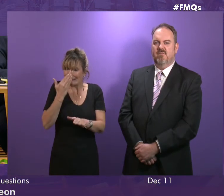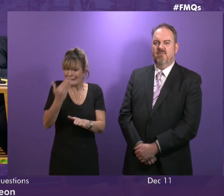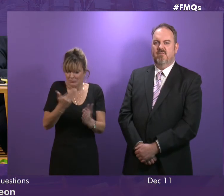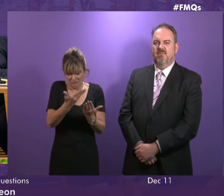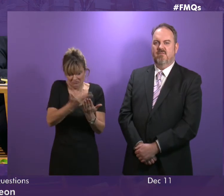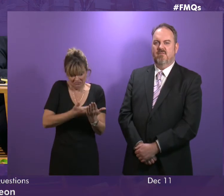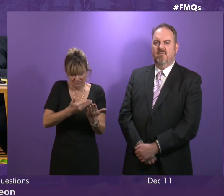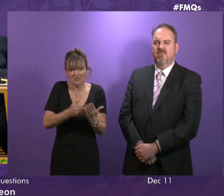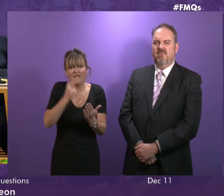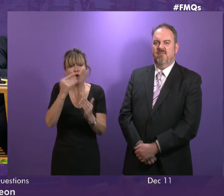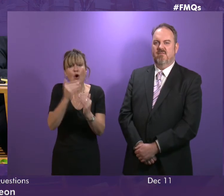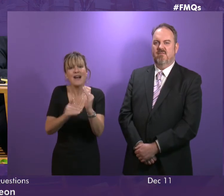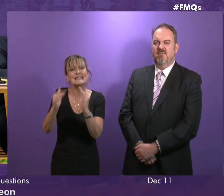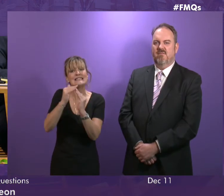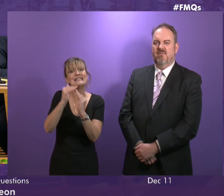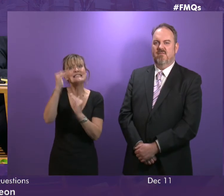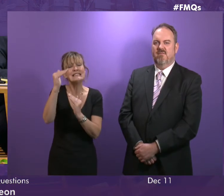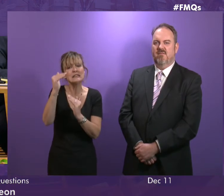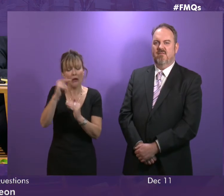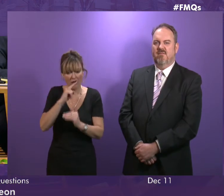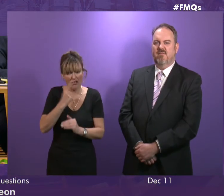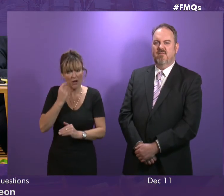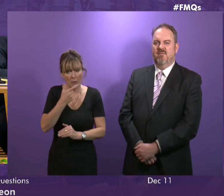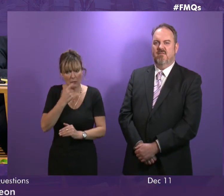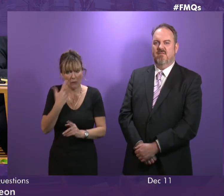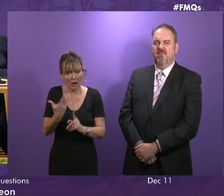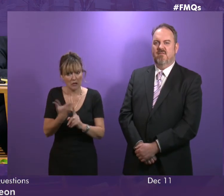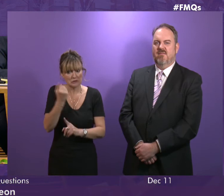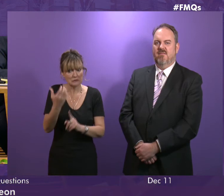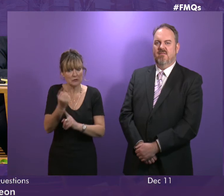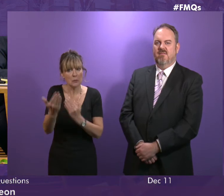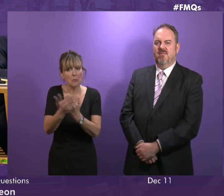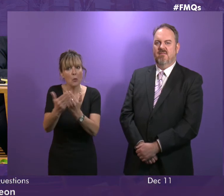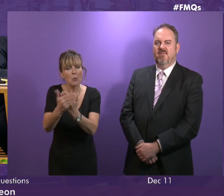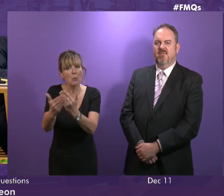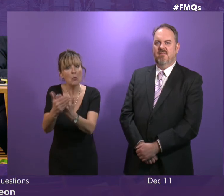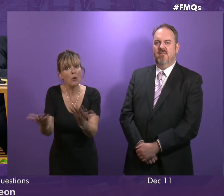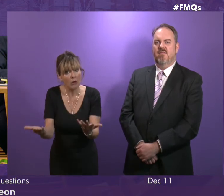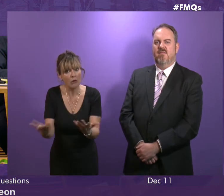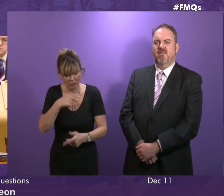phase, young people are attaining and achieving more, and the focus of this Government is